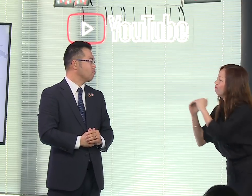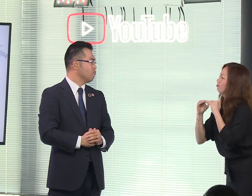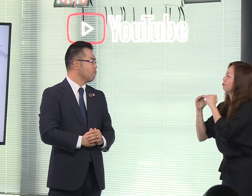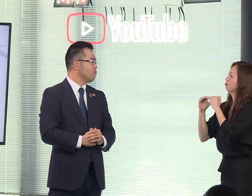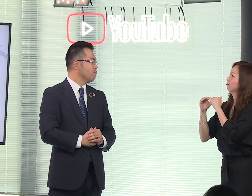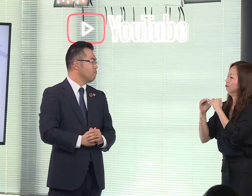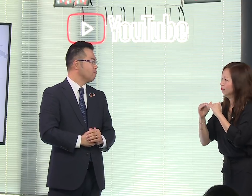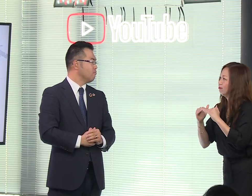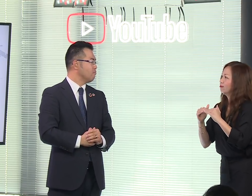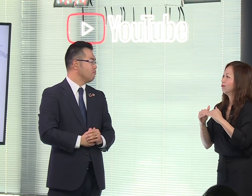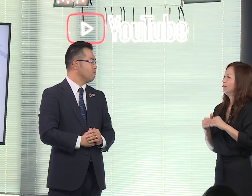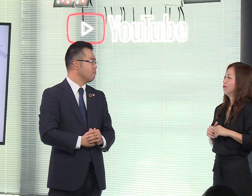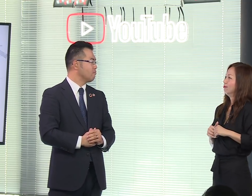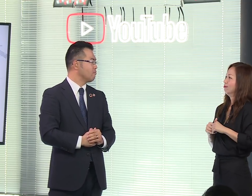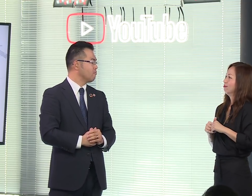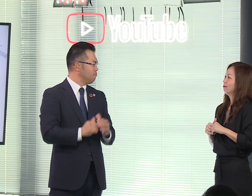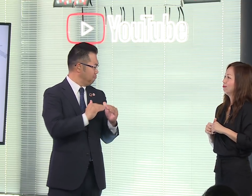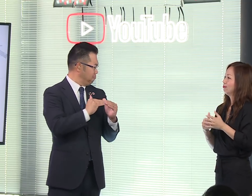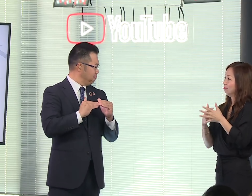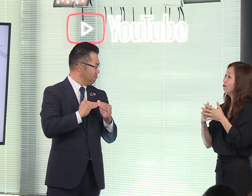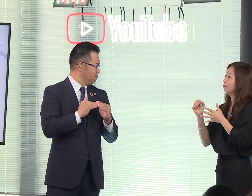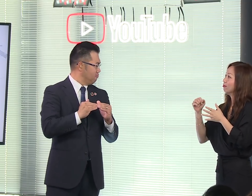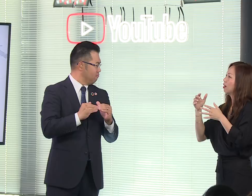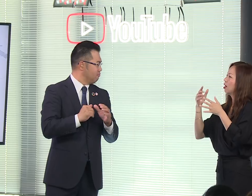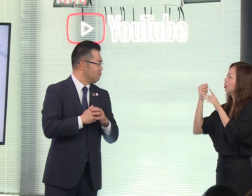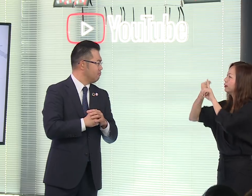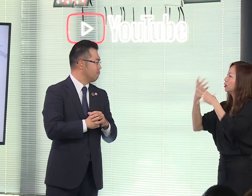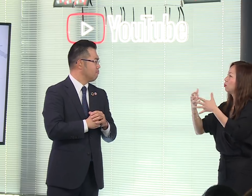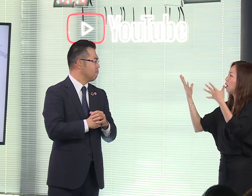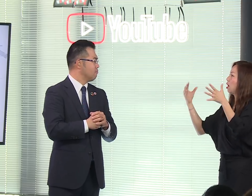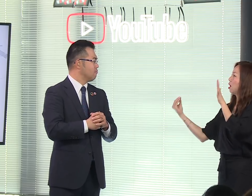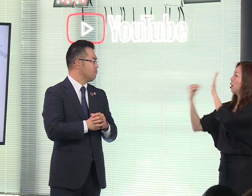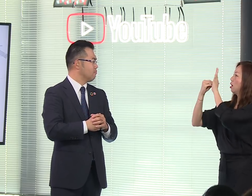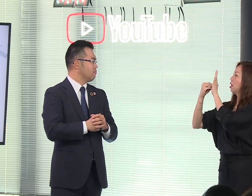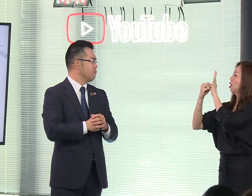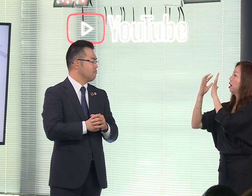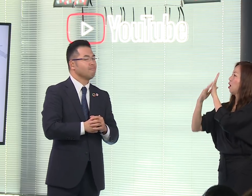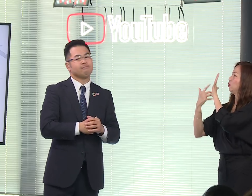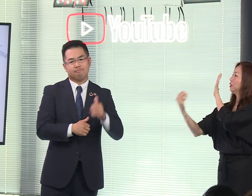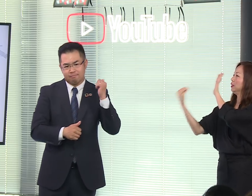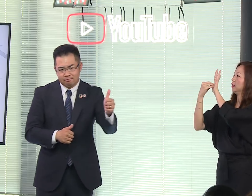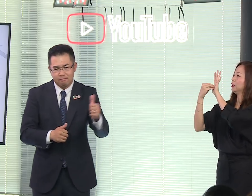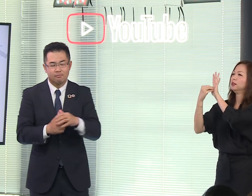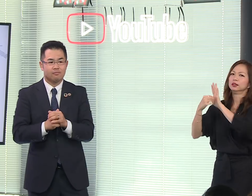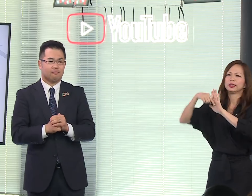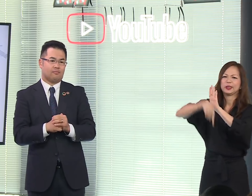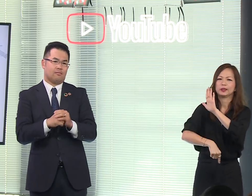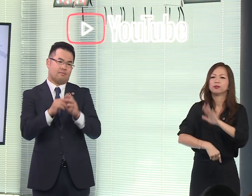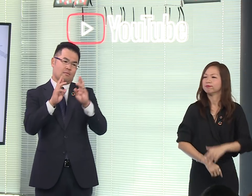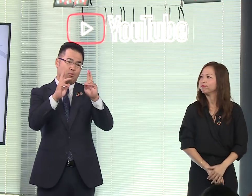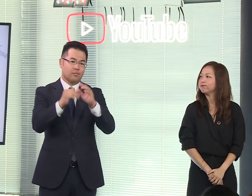that it should be made official. That sign language should be made official and that the role of the interpreter should be recognized in the countries.